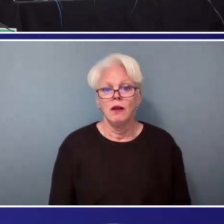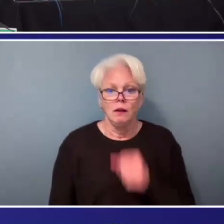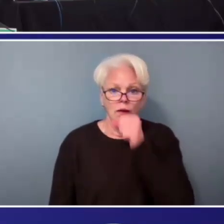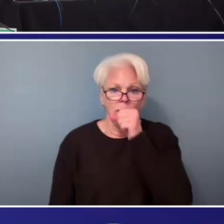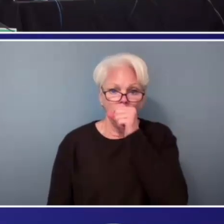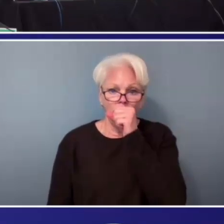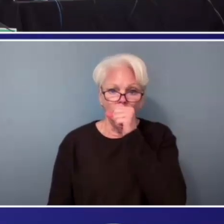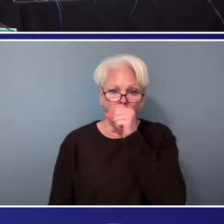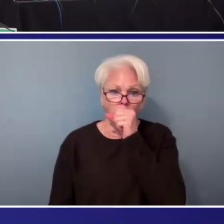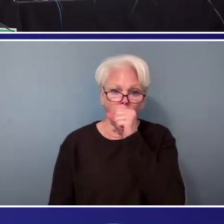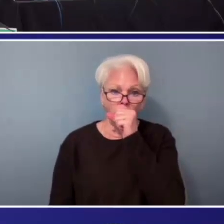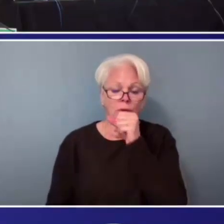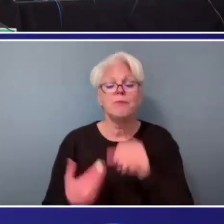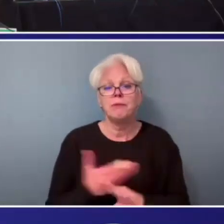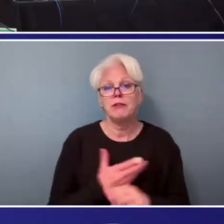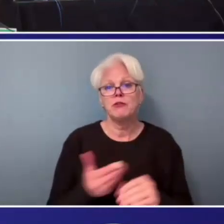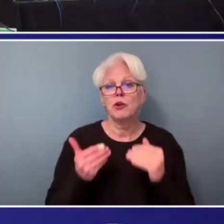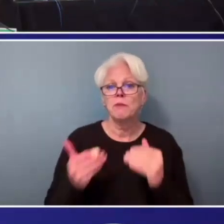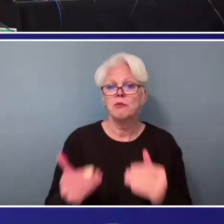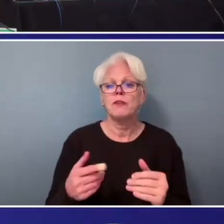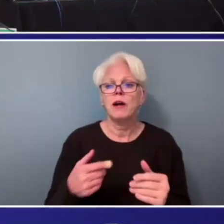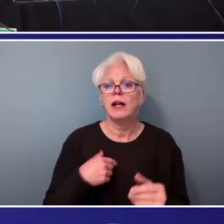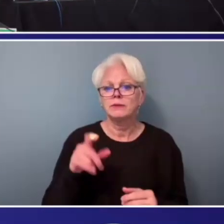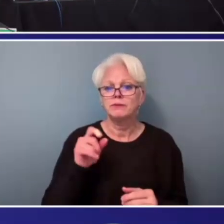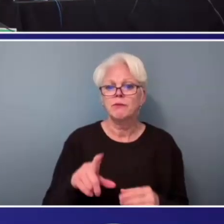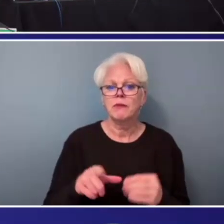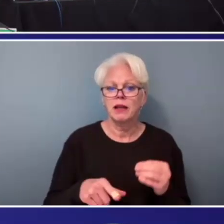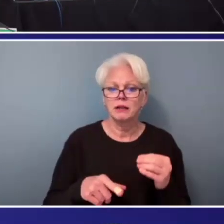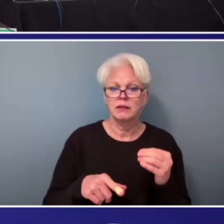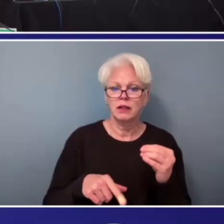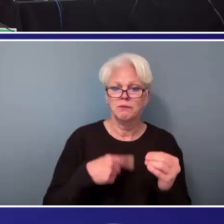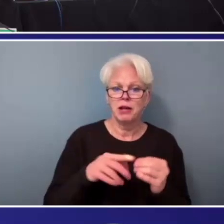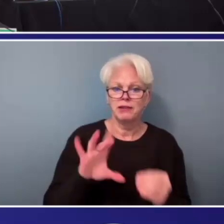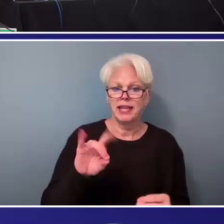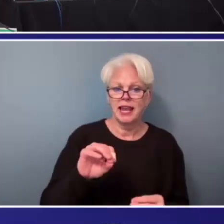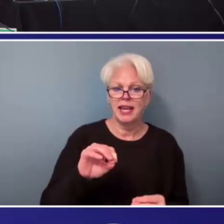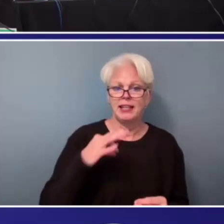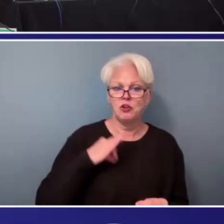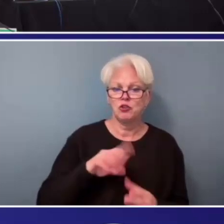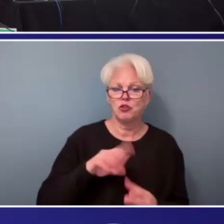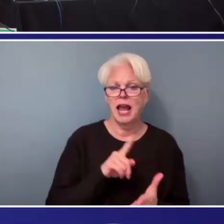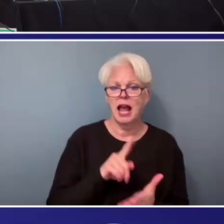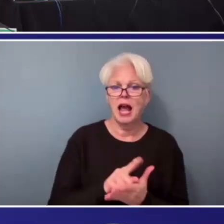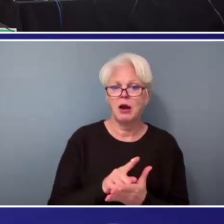And it's on the 80 credit hours as a proxy for length.